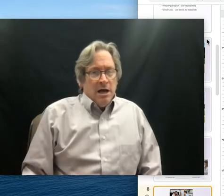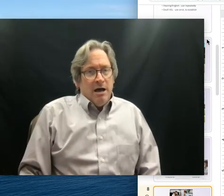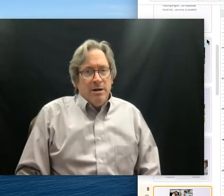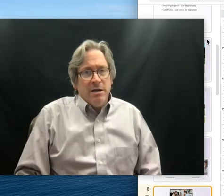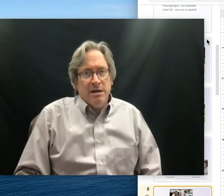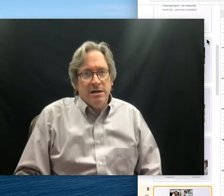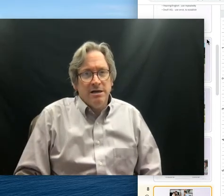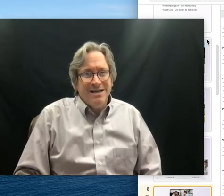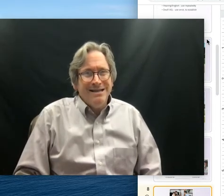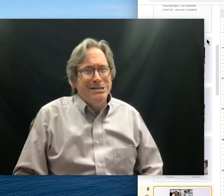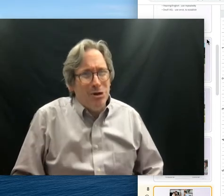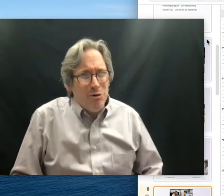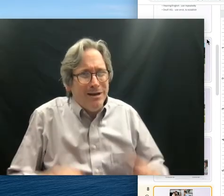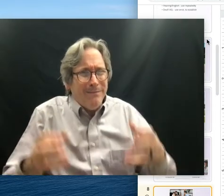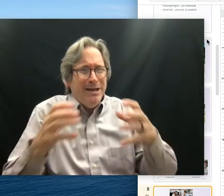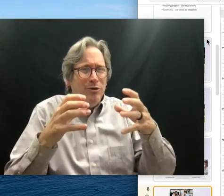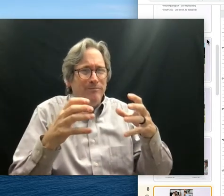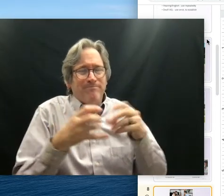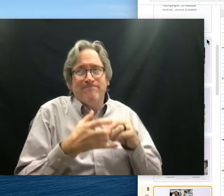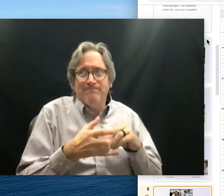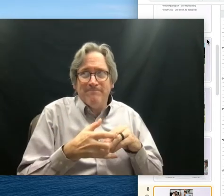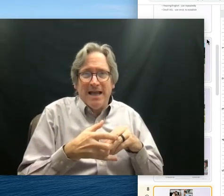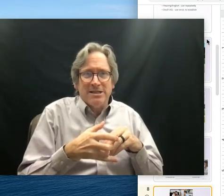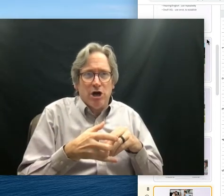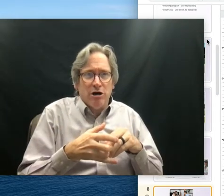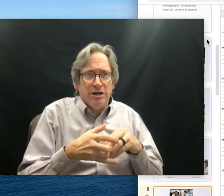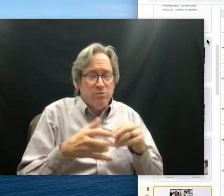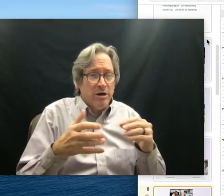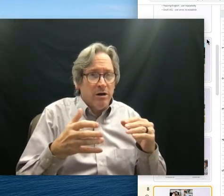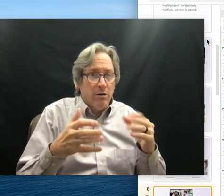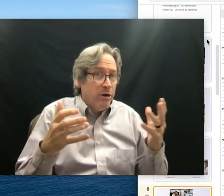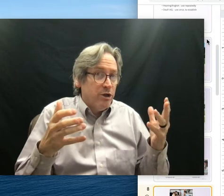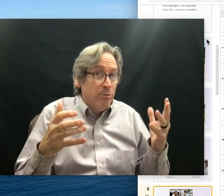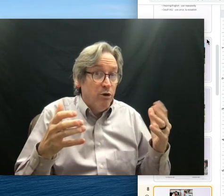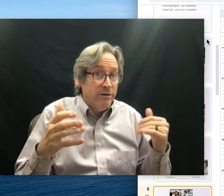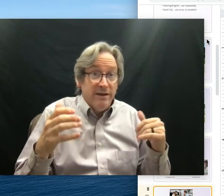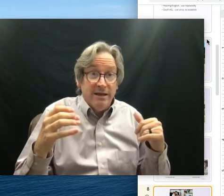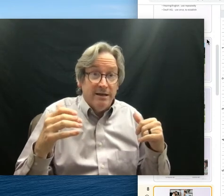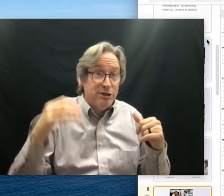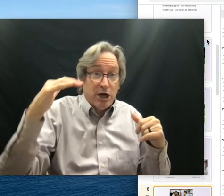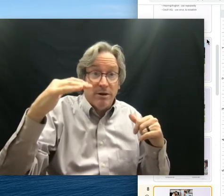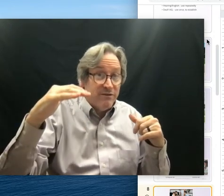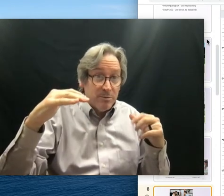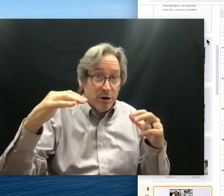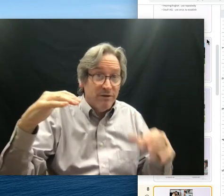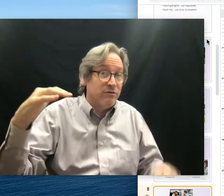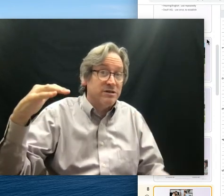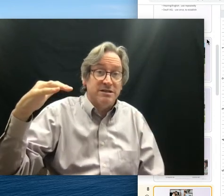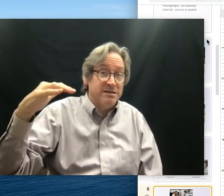um so i mean it's hard because where where do you put the chairman of a department versus